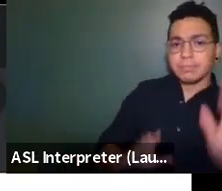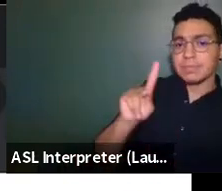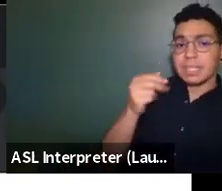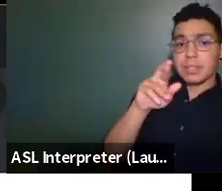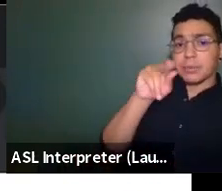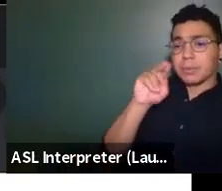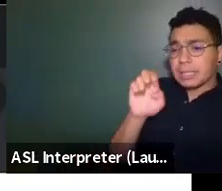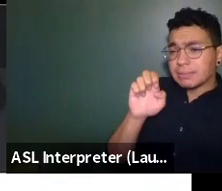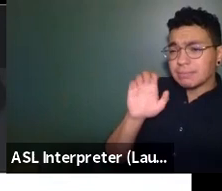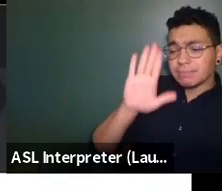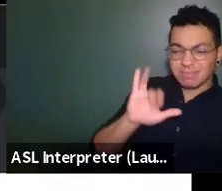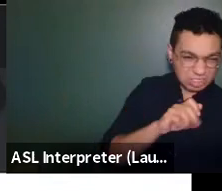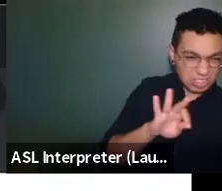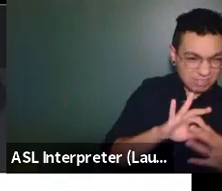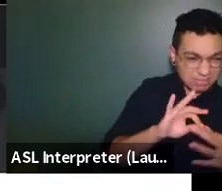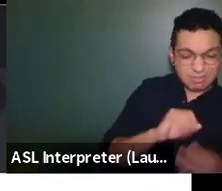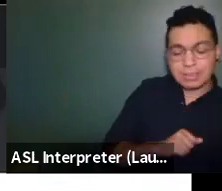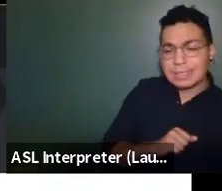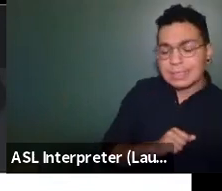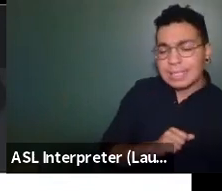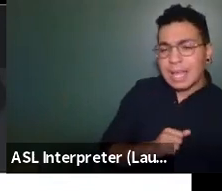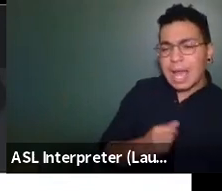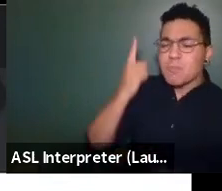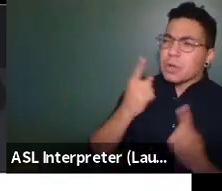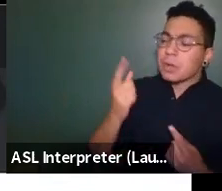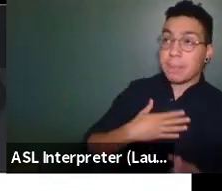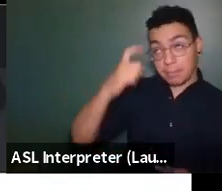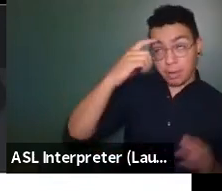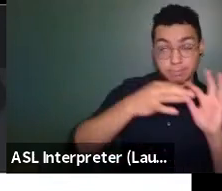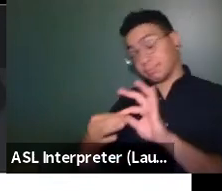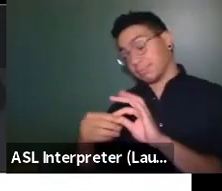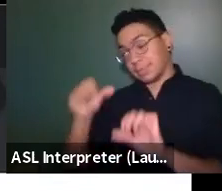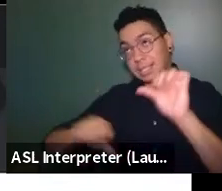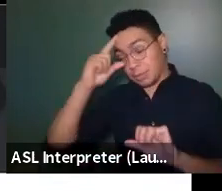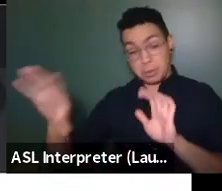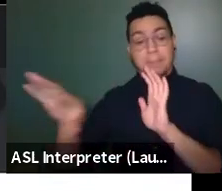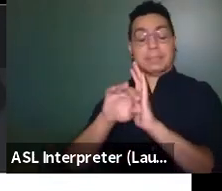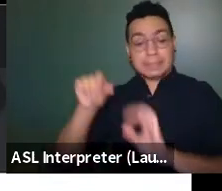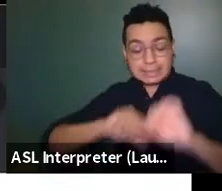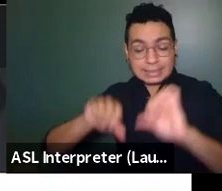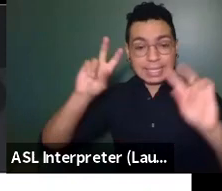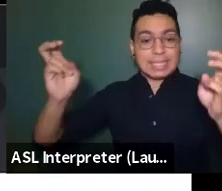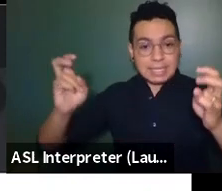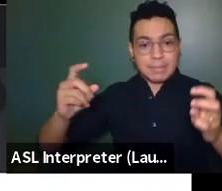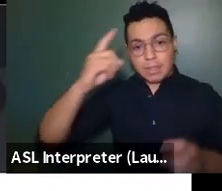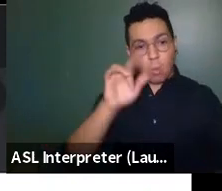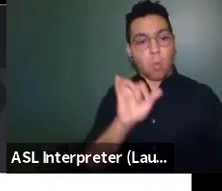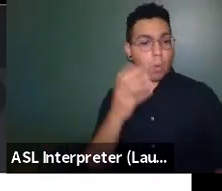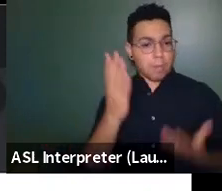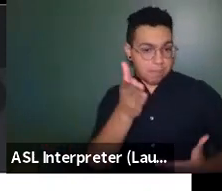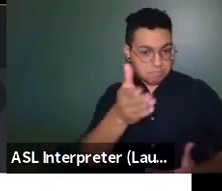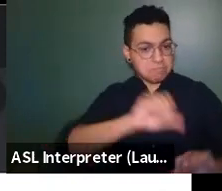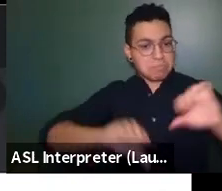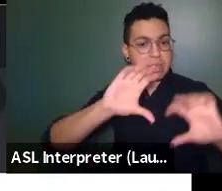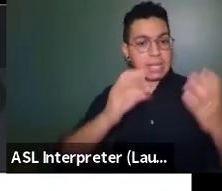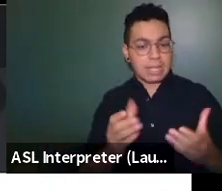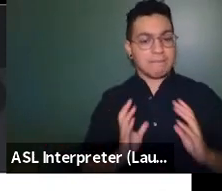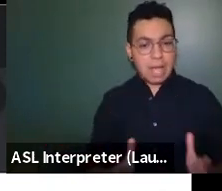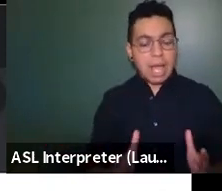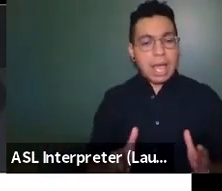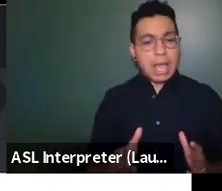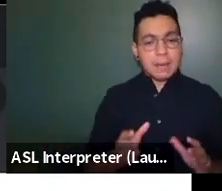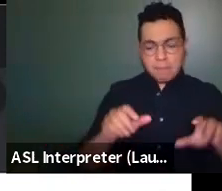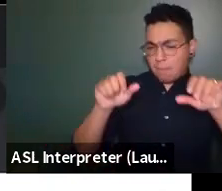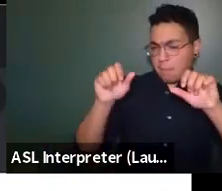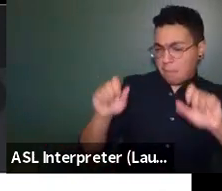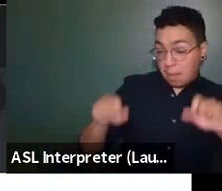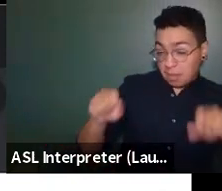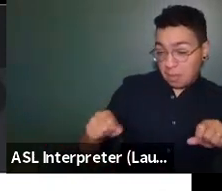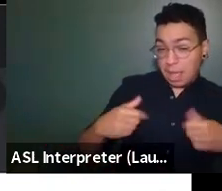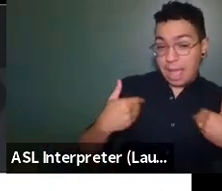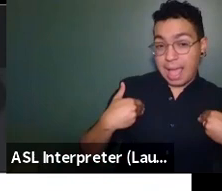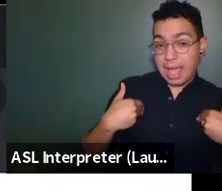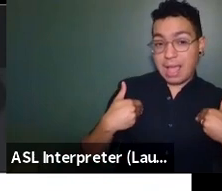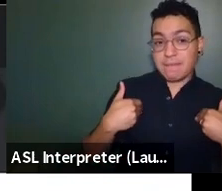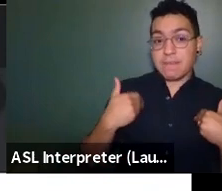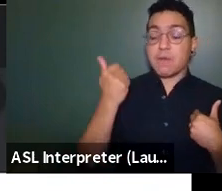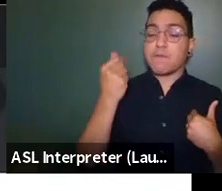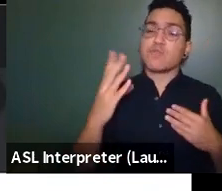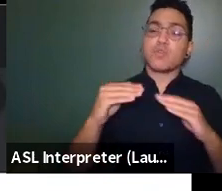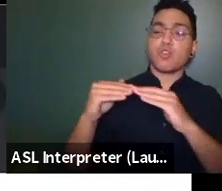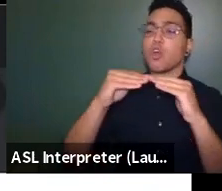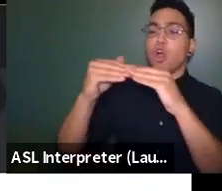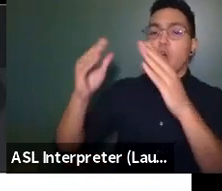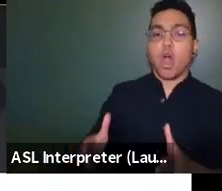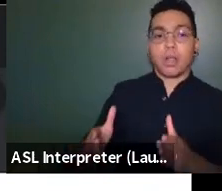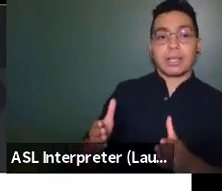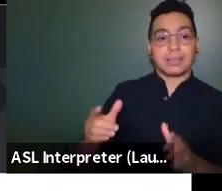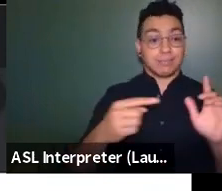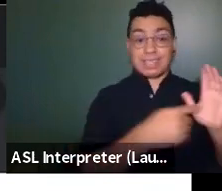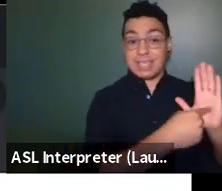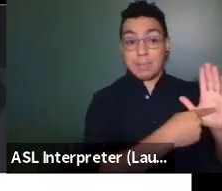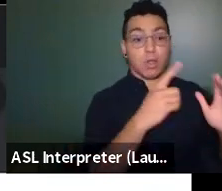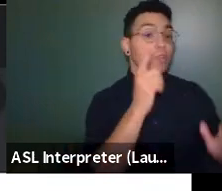ESD 101 - Jeff Crawford: I'm wondering because my brain is thinking about science because you picked the science theme and that this would be a science class, is it possible, though, for example, that I could have a few colleagues, for example, Arielle who's doing our ASL interpretation right now.